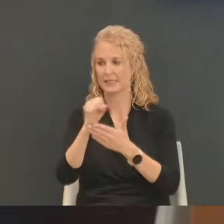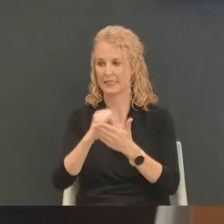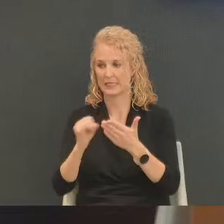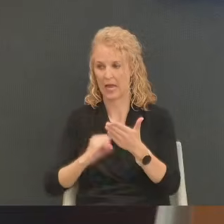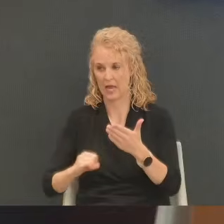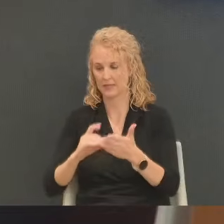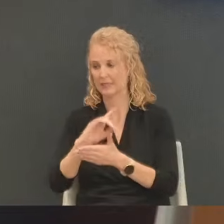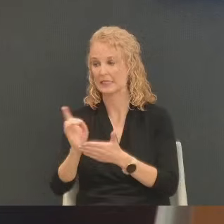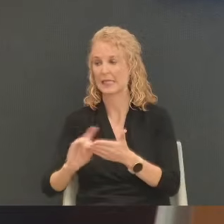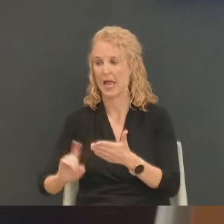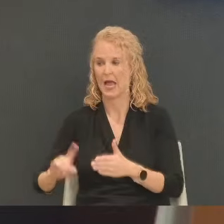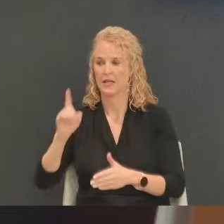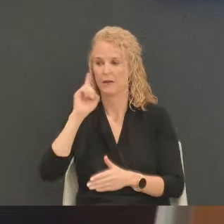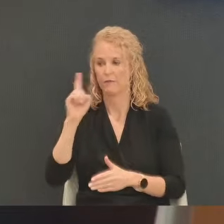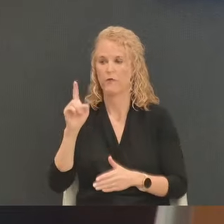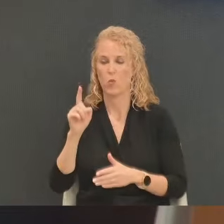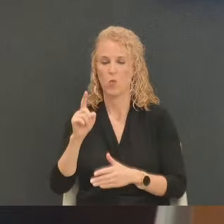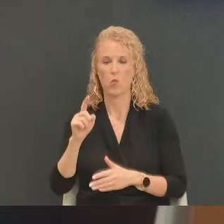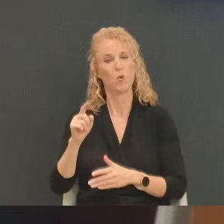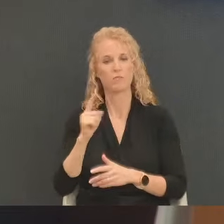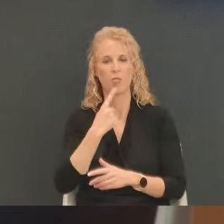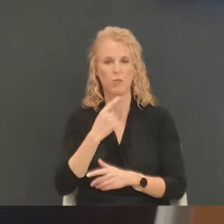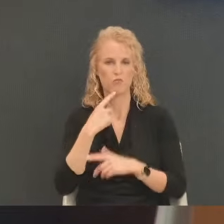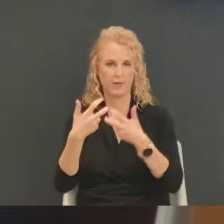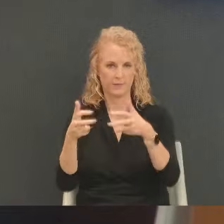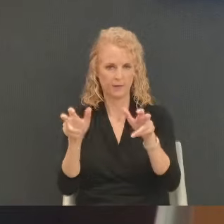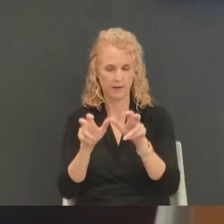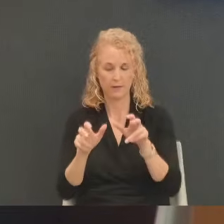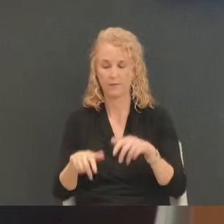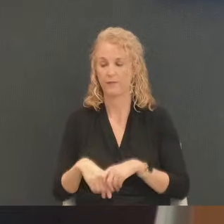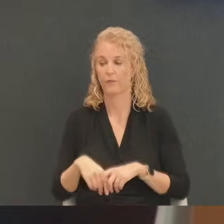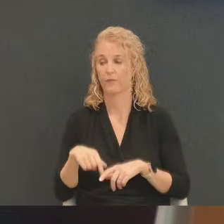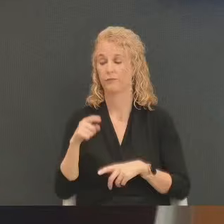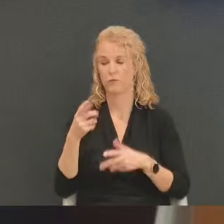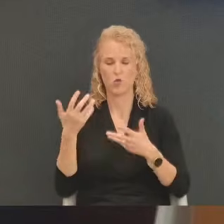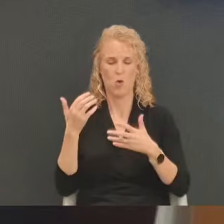assessment work at Great American Ballpark. the Board had actually already approved the